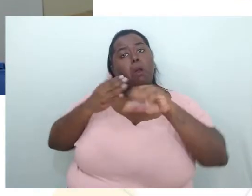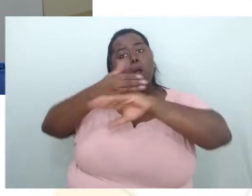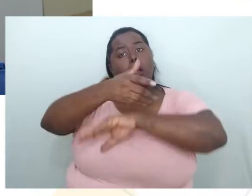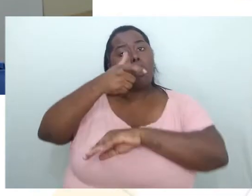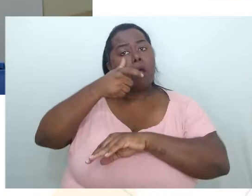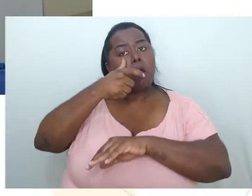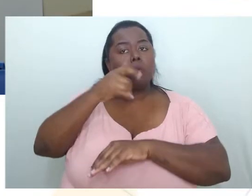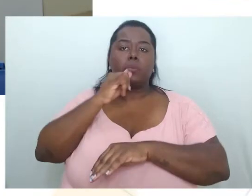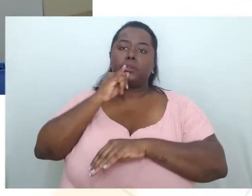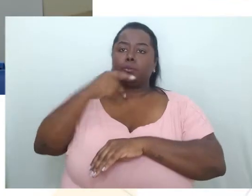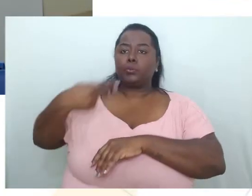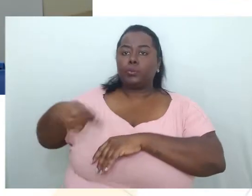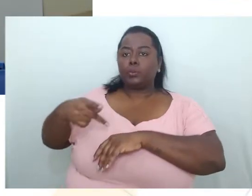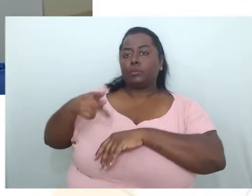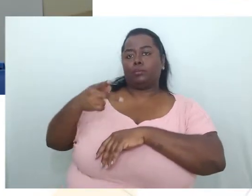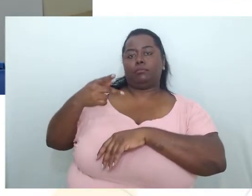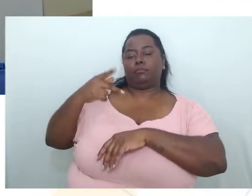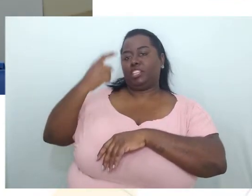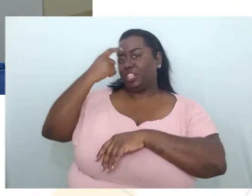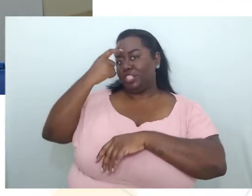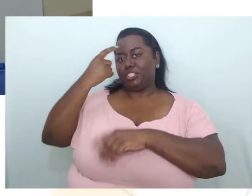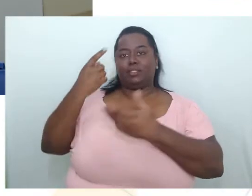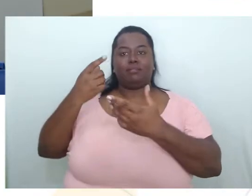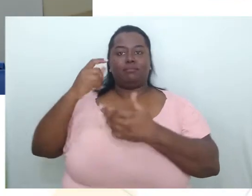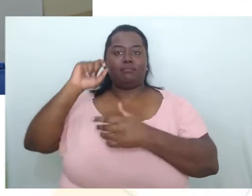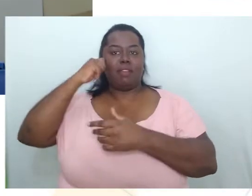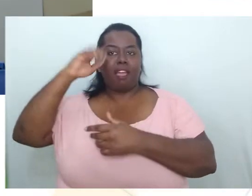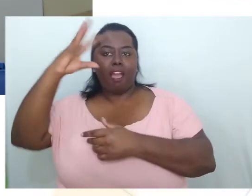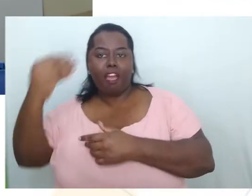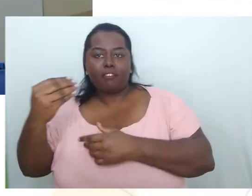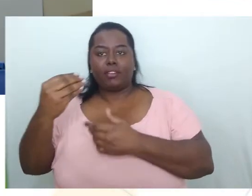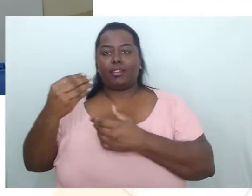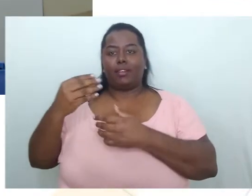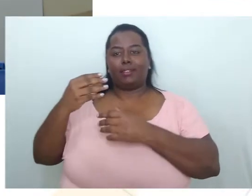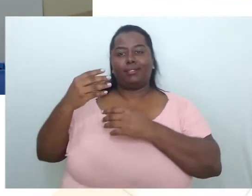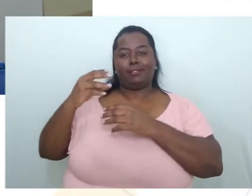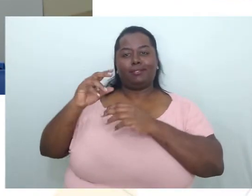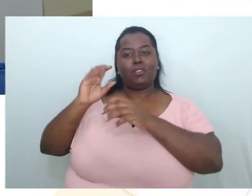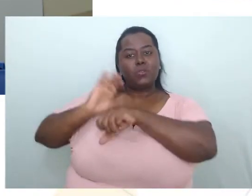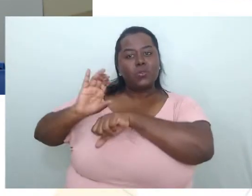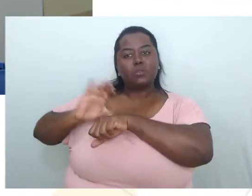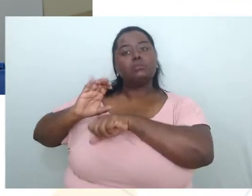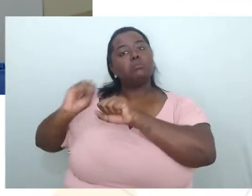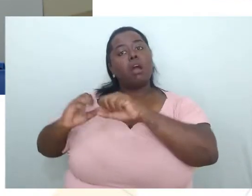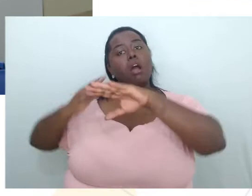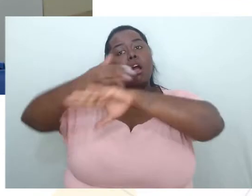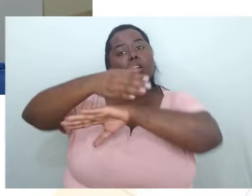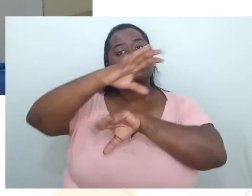for example or in Africa you have access to that content. So a lot of people have